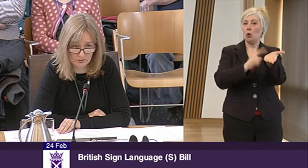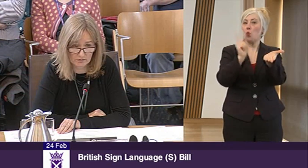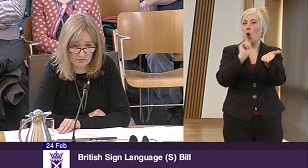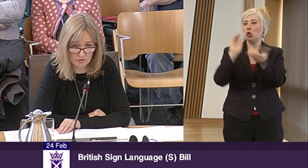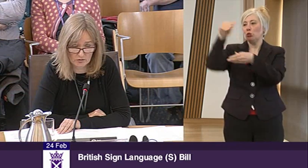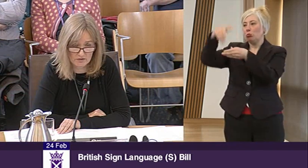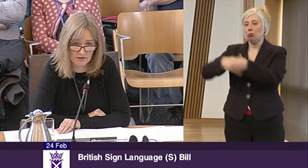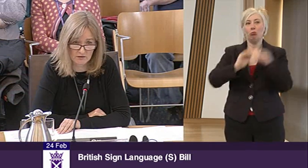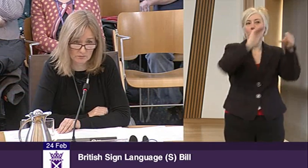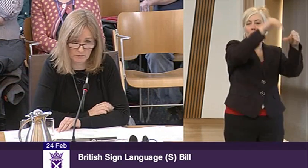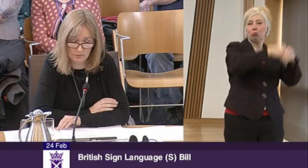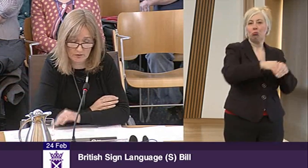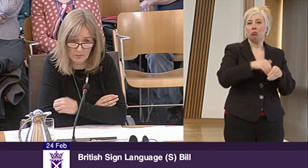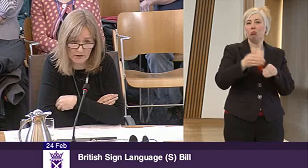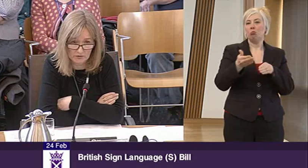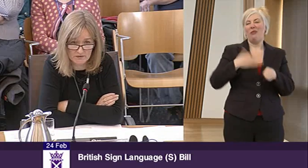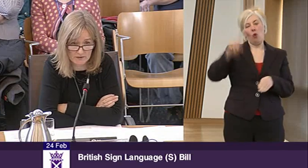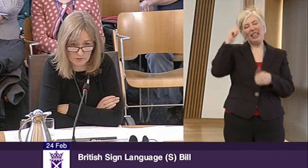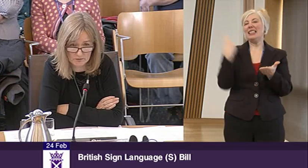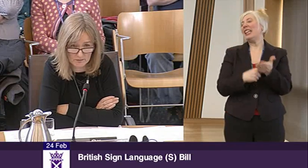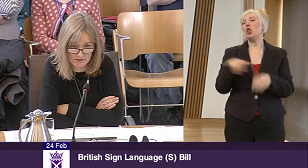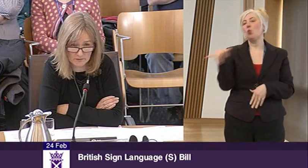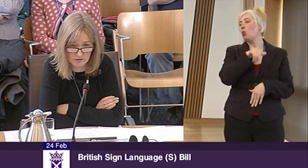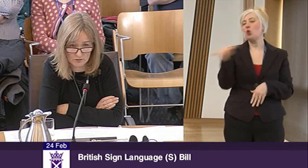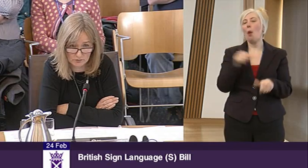whether a plan or a statement would be best.